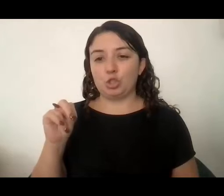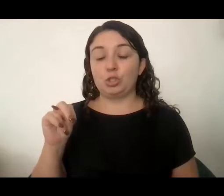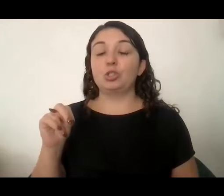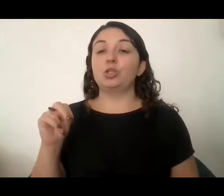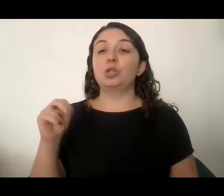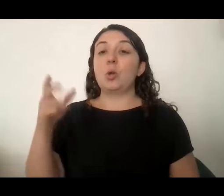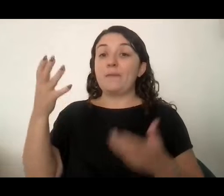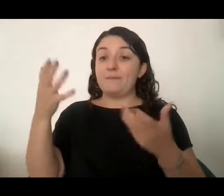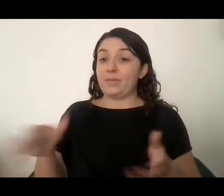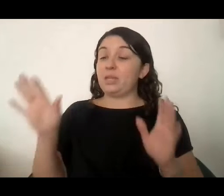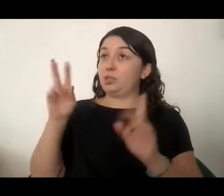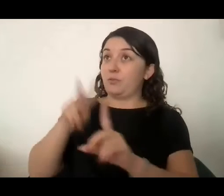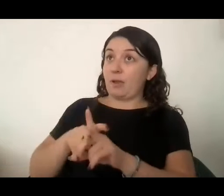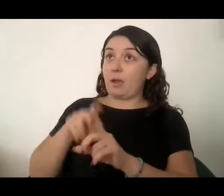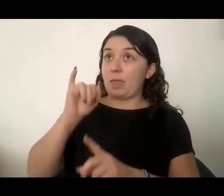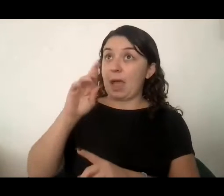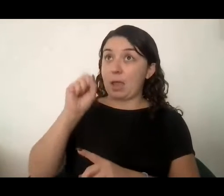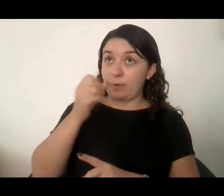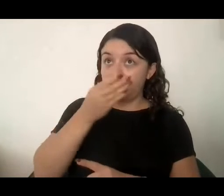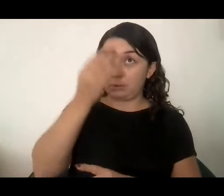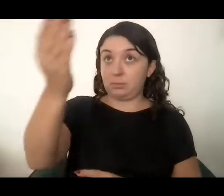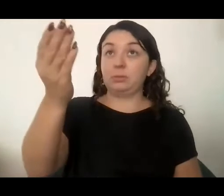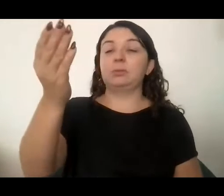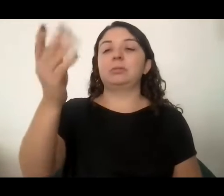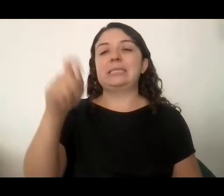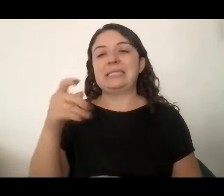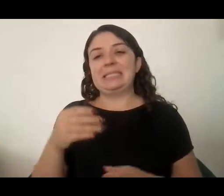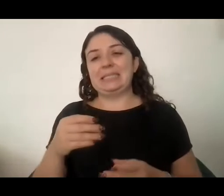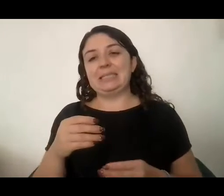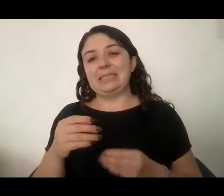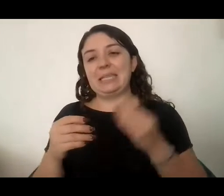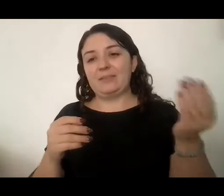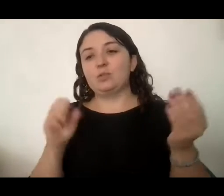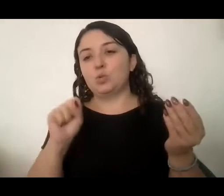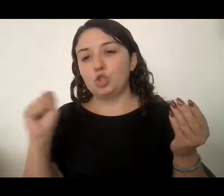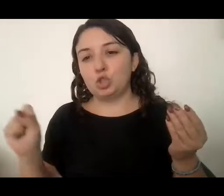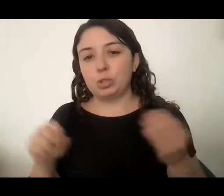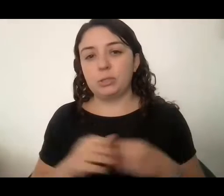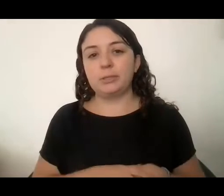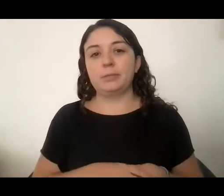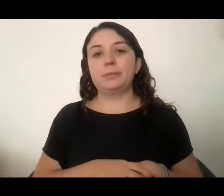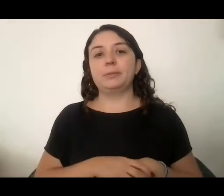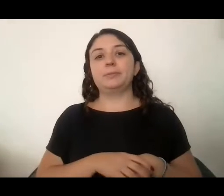giving a copy of that to Social Security. Social Security needs that business tax return